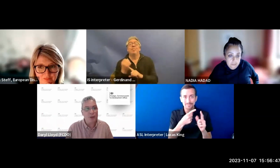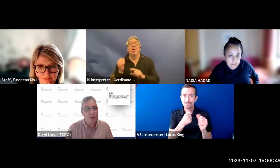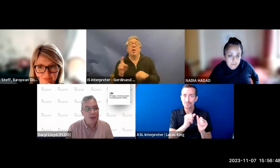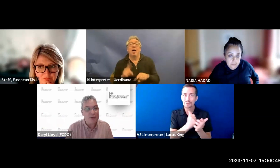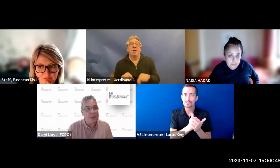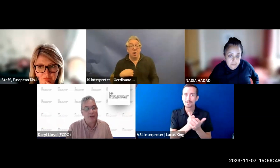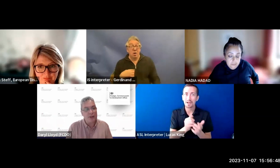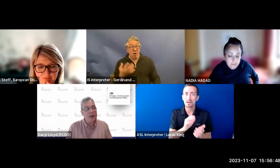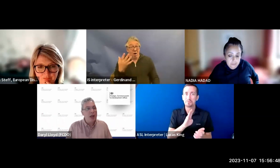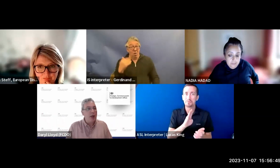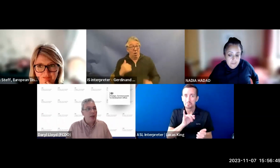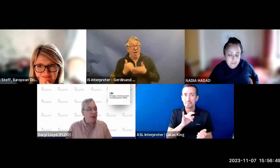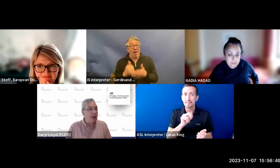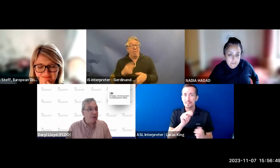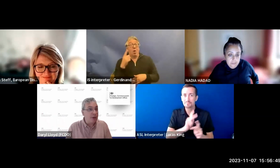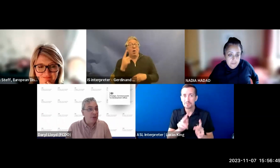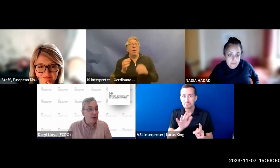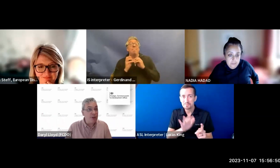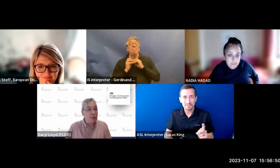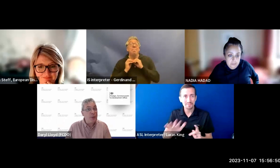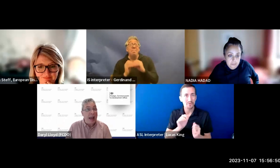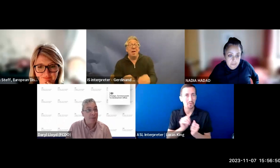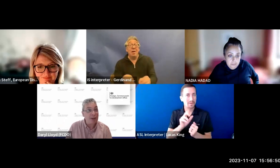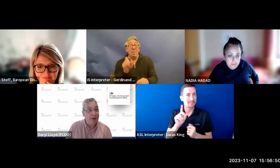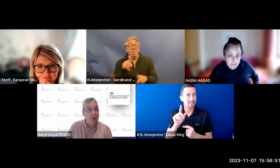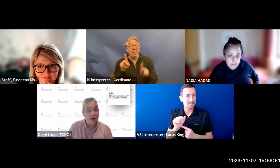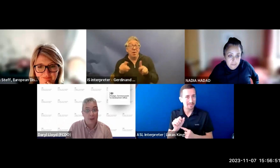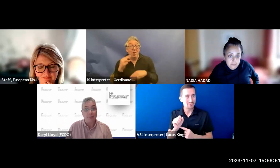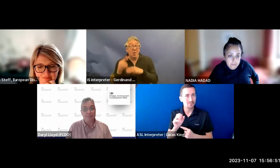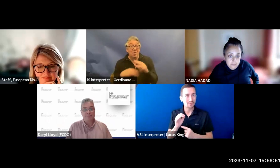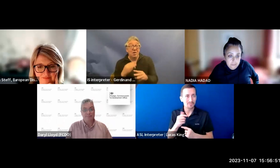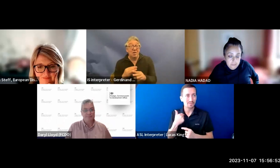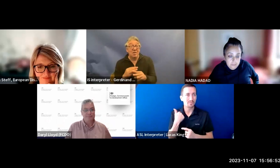around the world with disabilities. It's something we have to do.